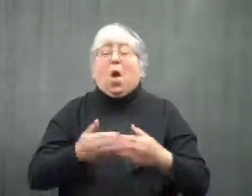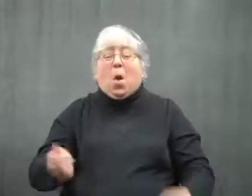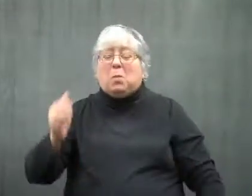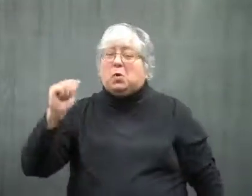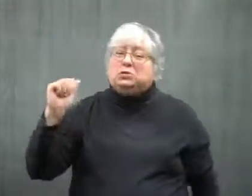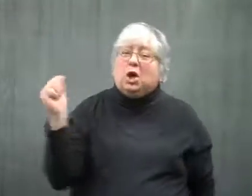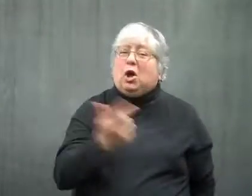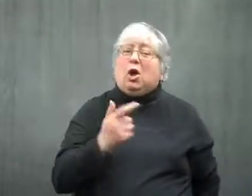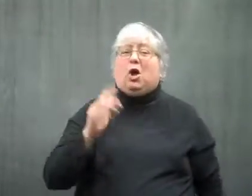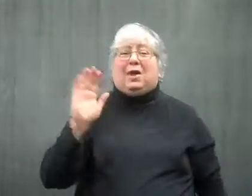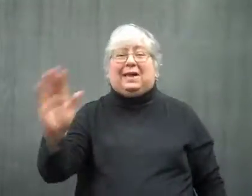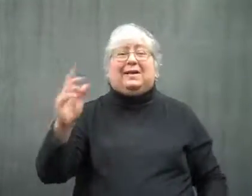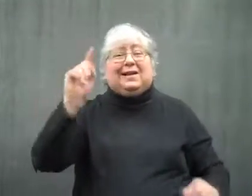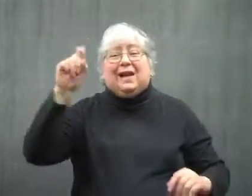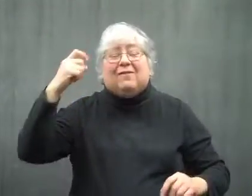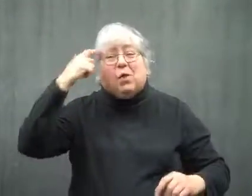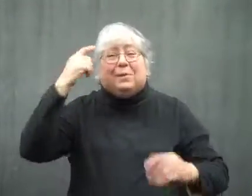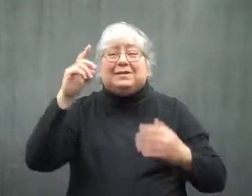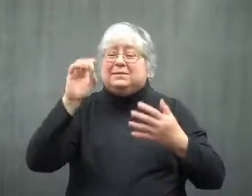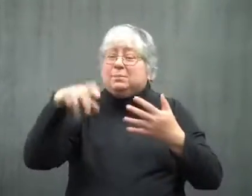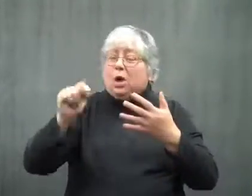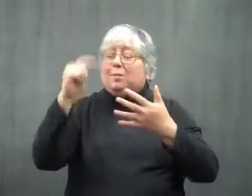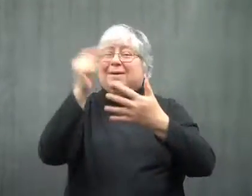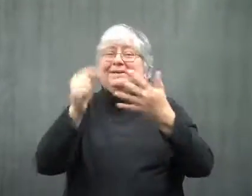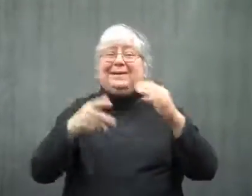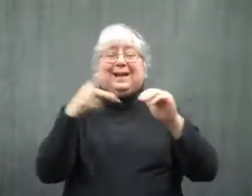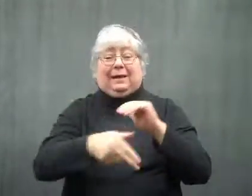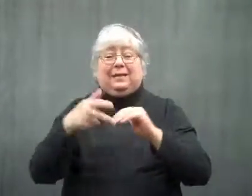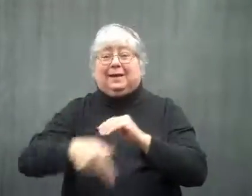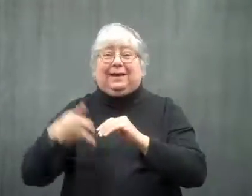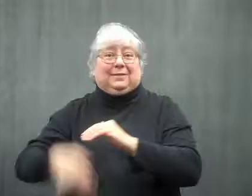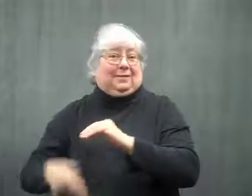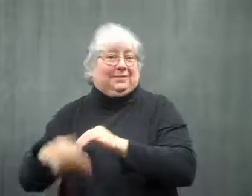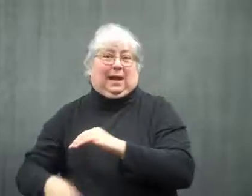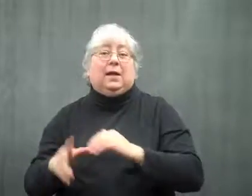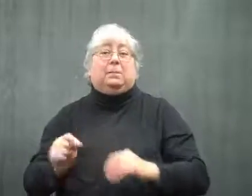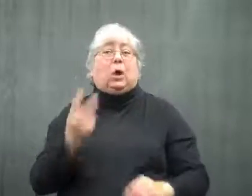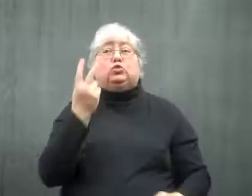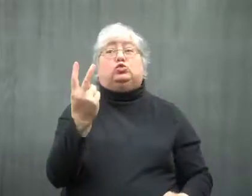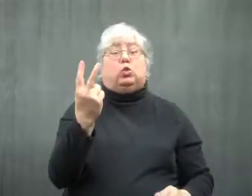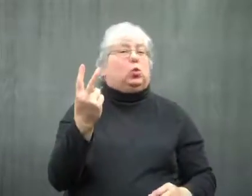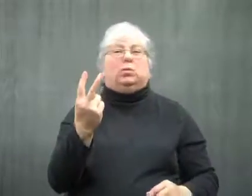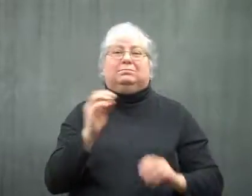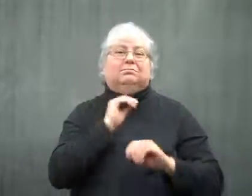Nearly all government departments were cut in some way except for two.